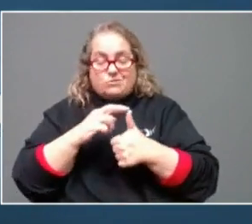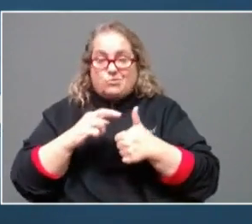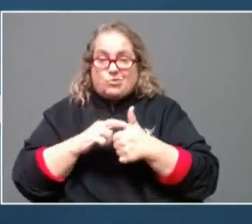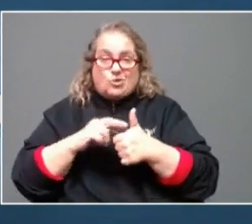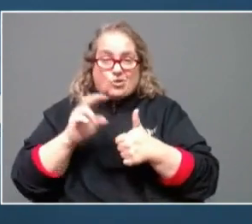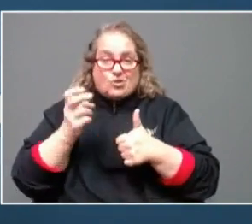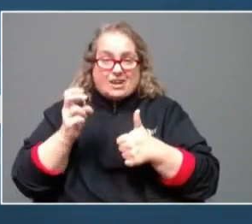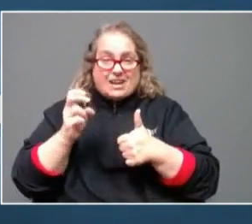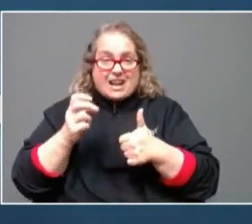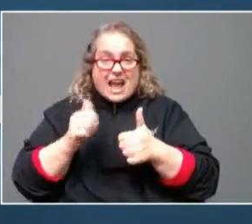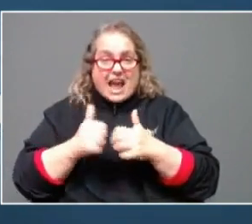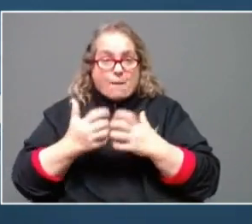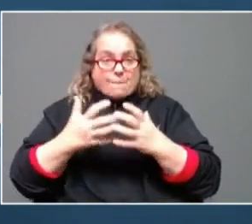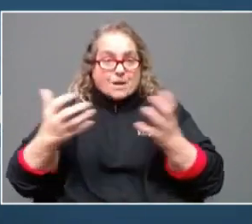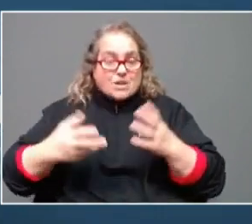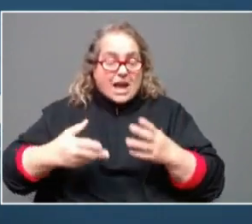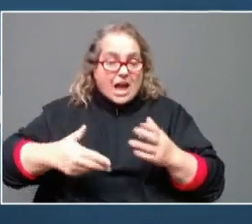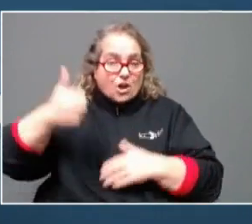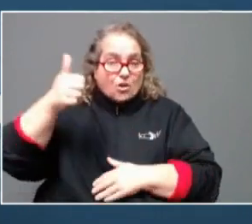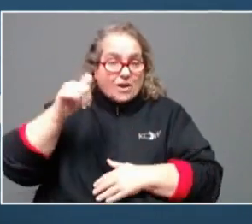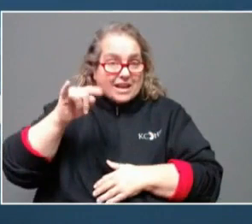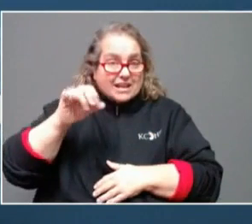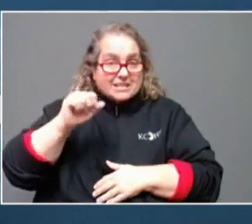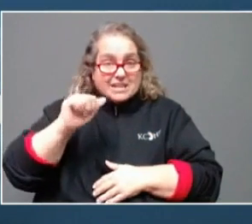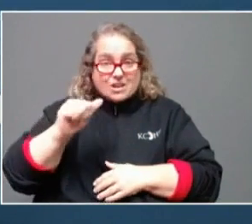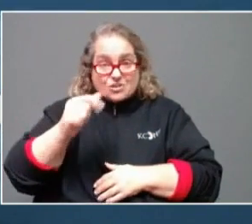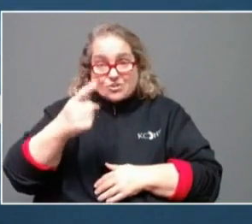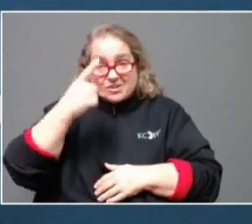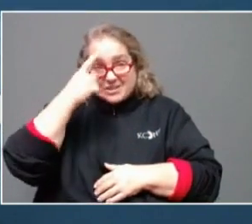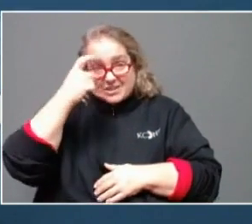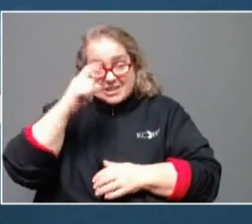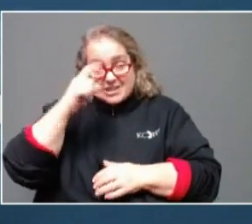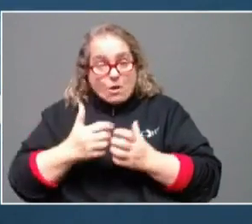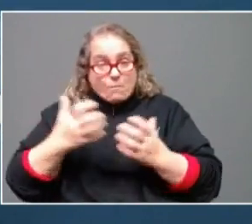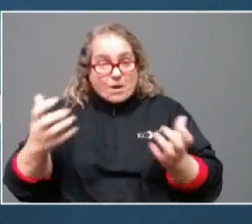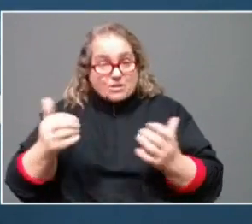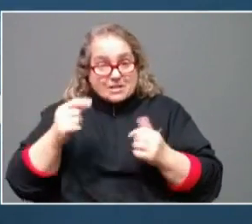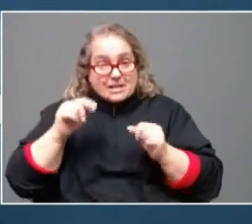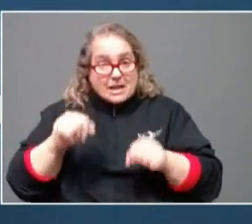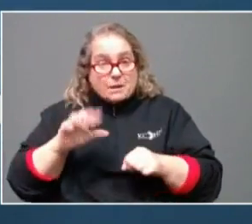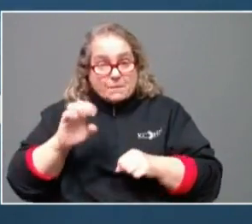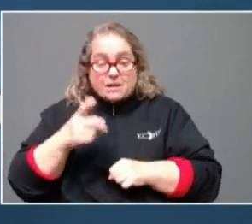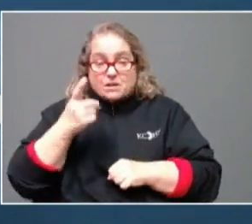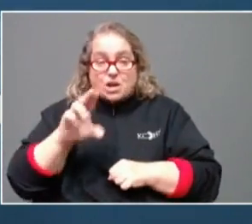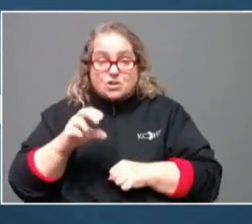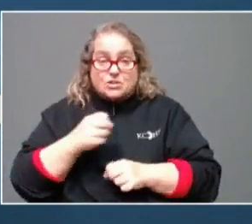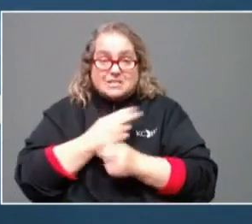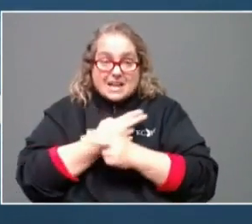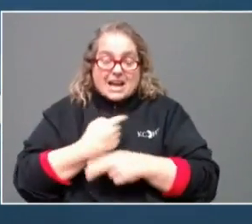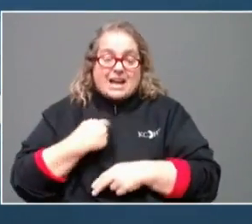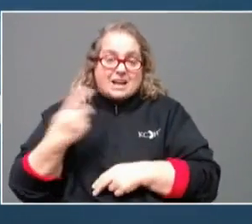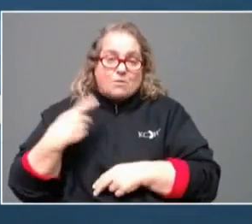can you speculate on what do you think it might be so dr stack? And I were talking about this the other day and there there's